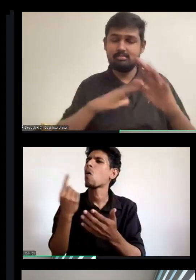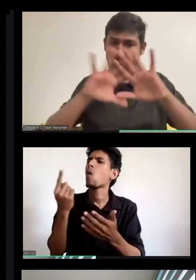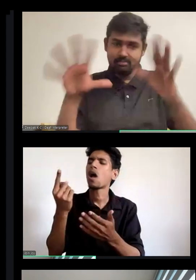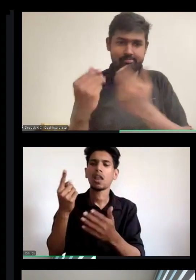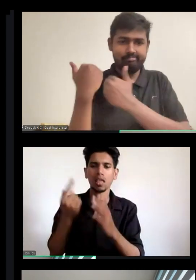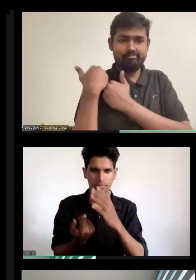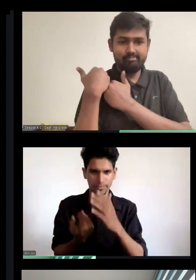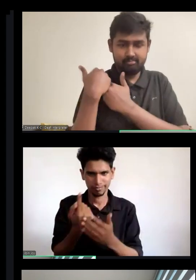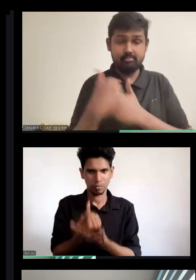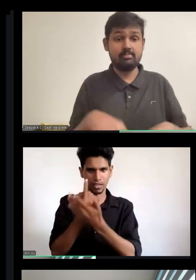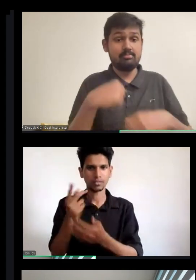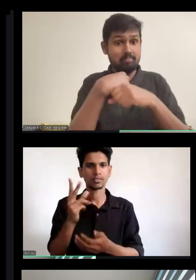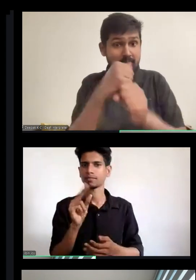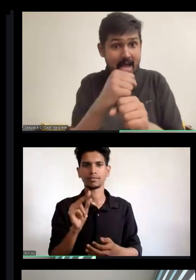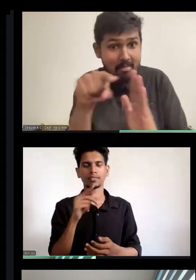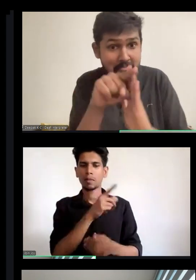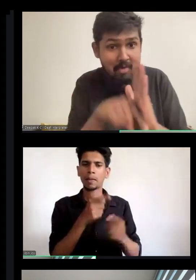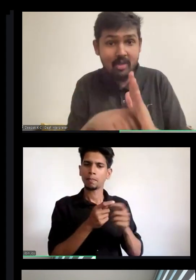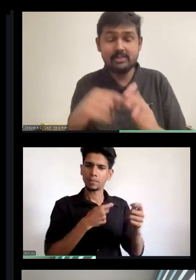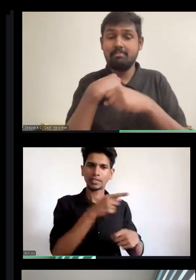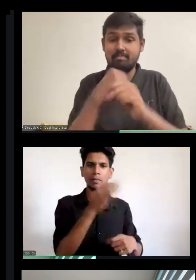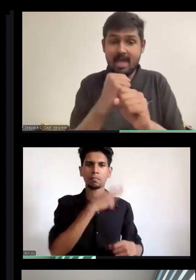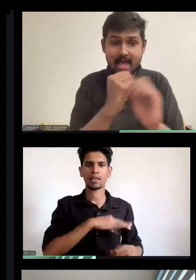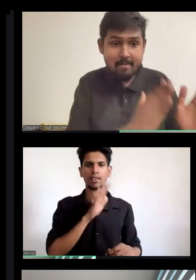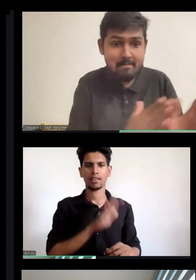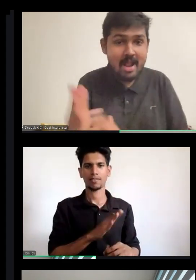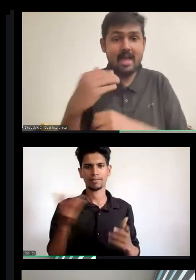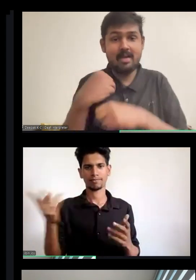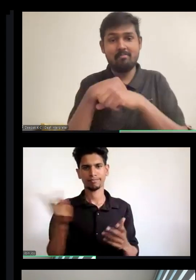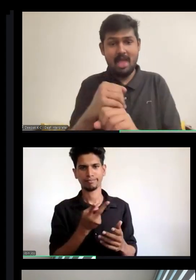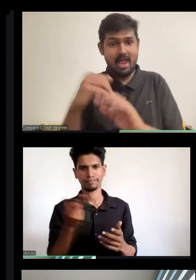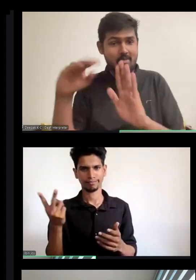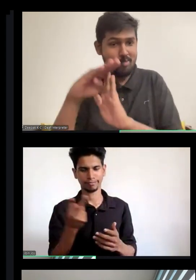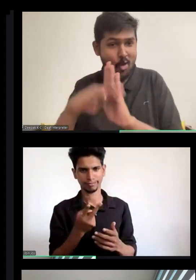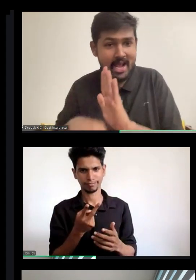And sustained accessibility practice leads to compliance.